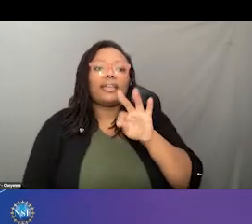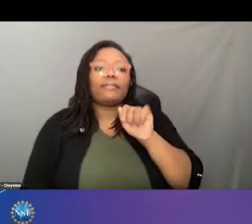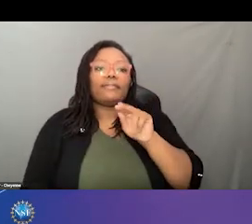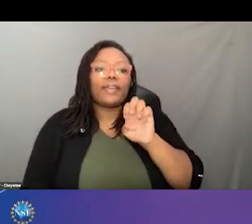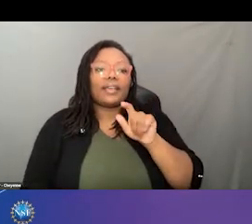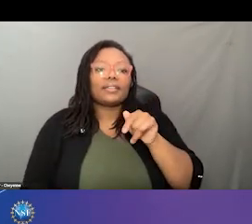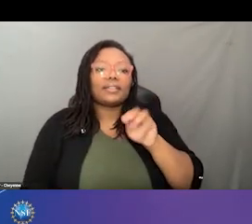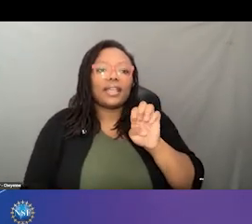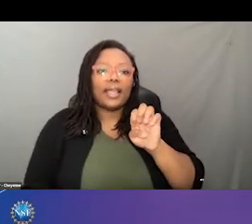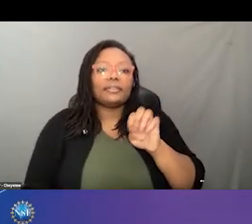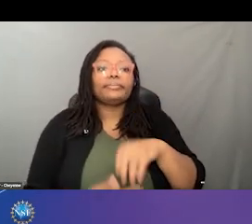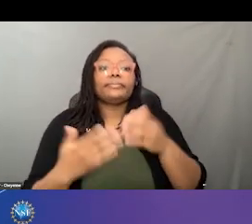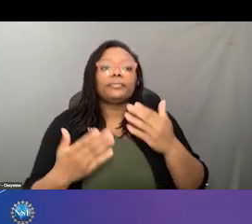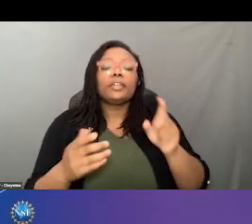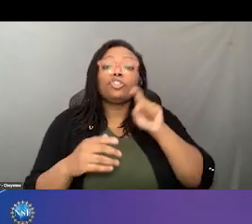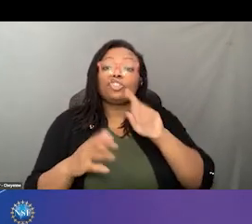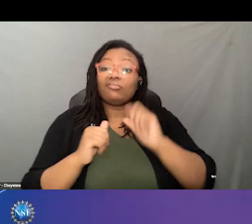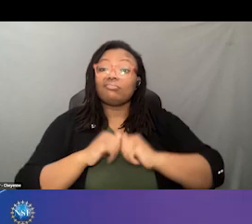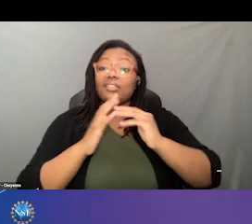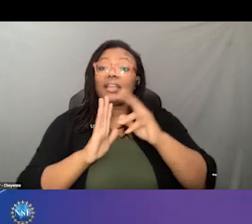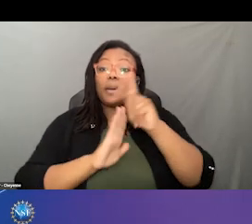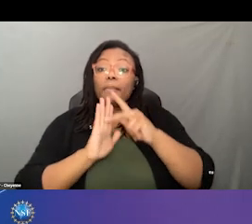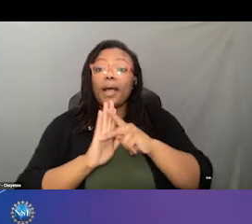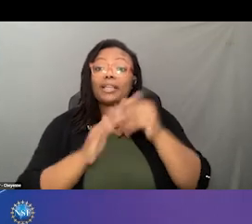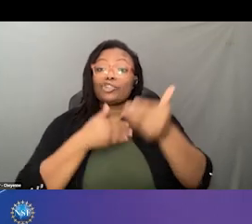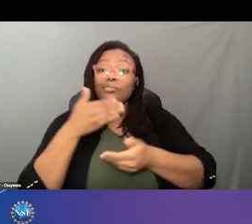You also must have policies and procedures in place for how you're going to,